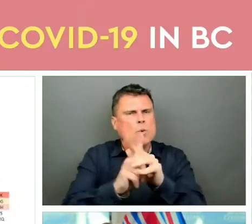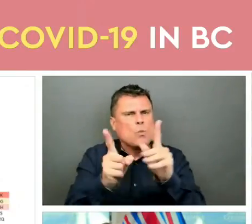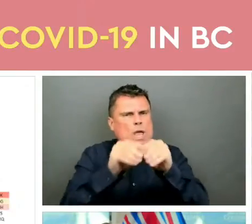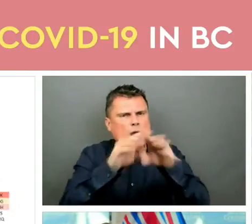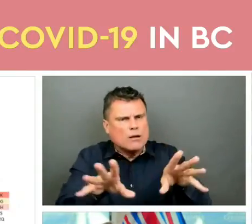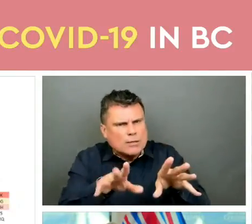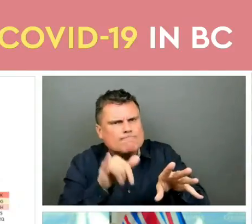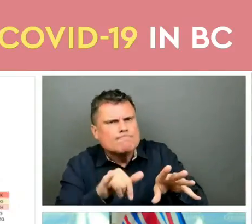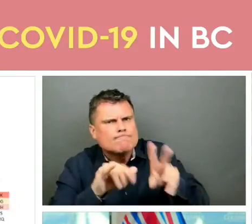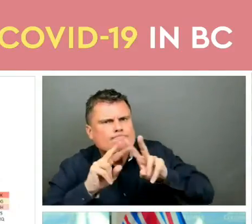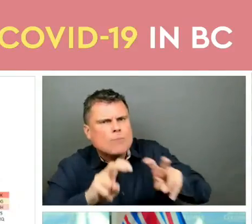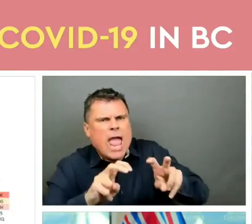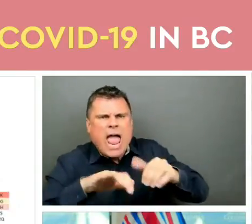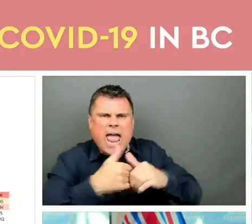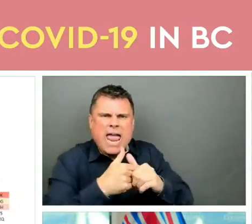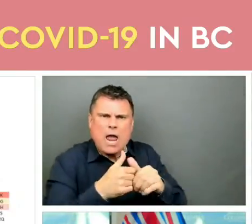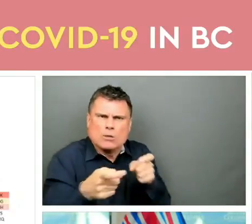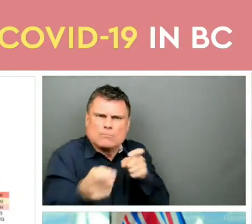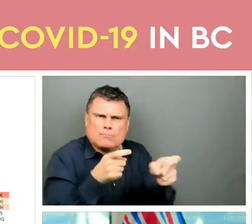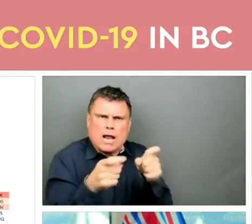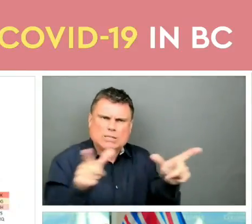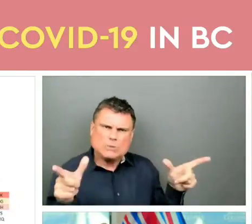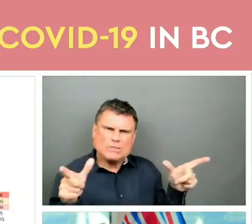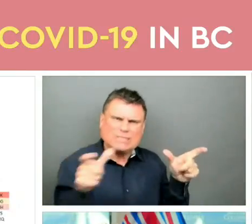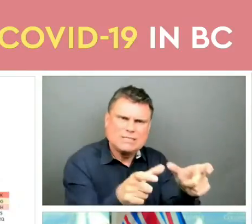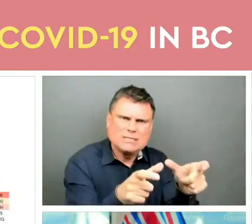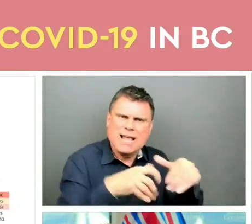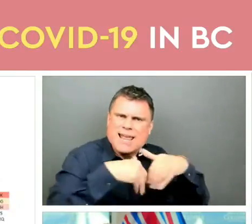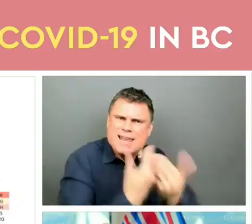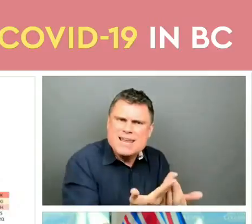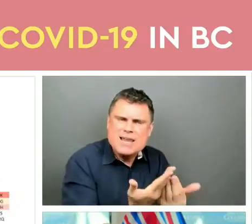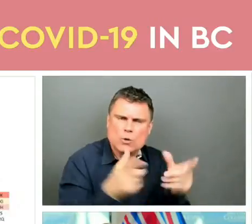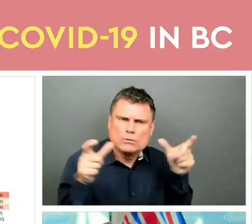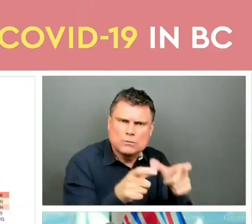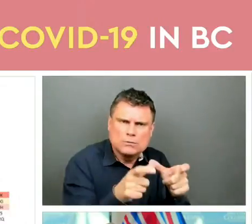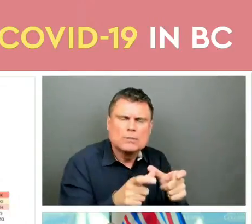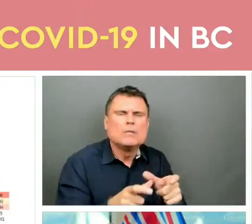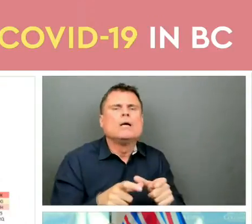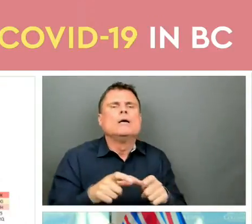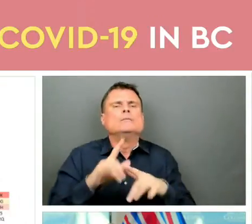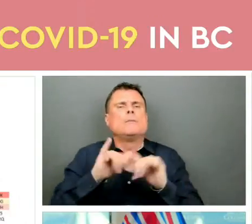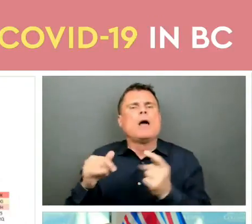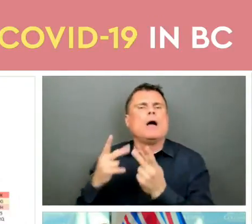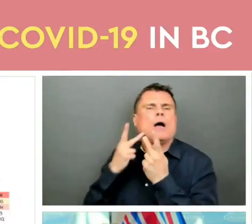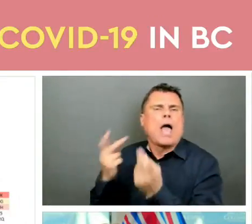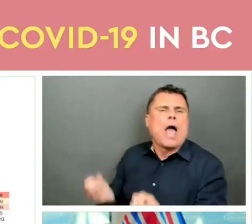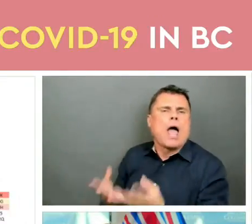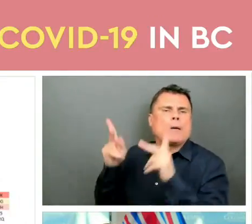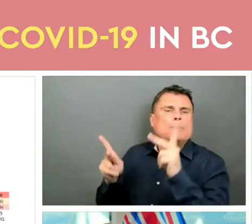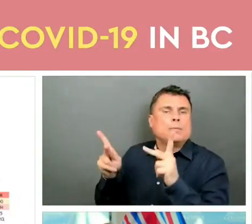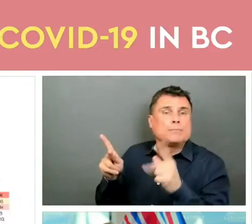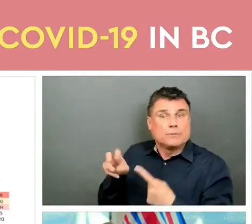what is changing in the environment over time. That way we can understand new transmission changes, clusters or out breaks,